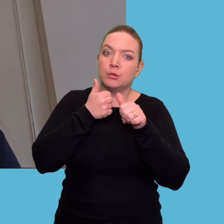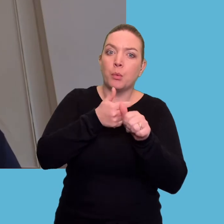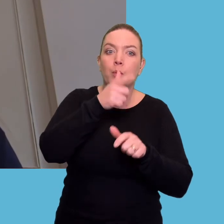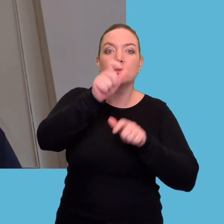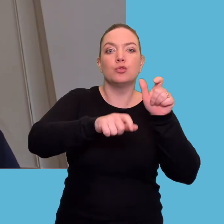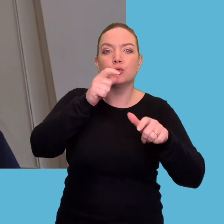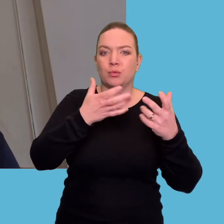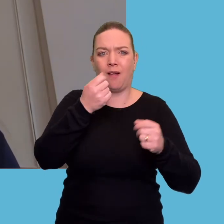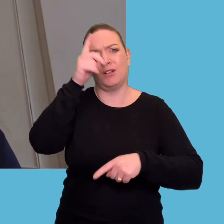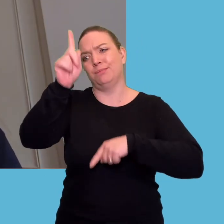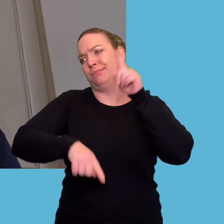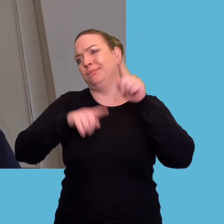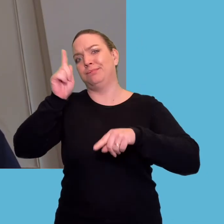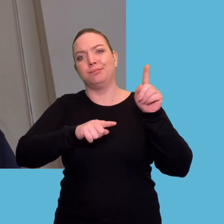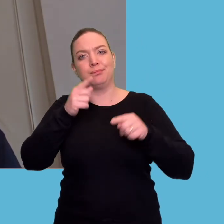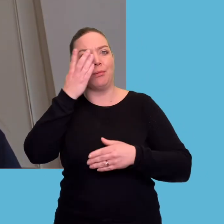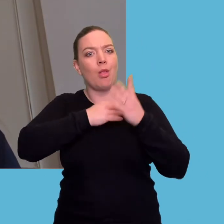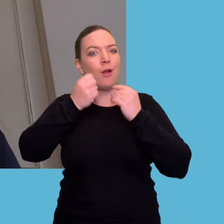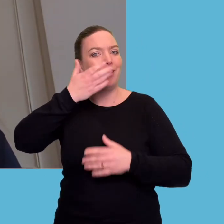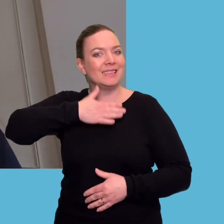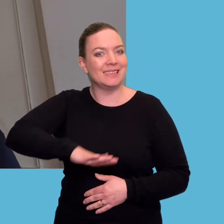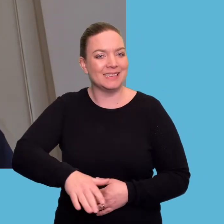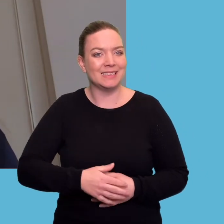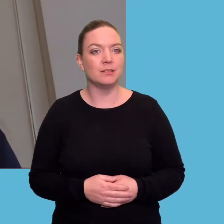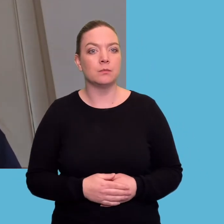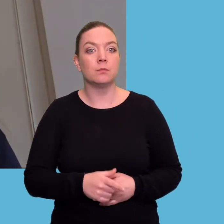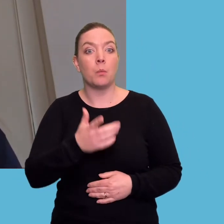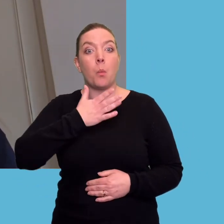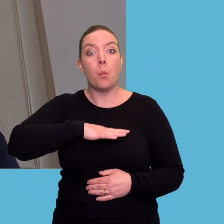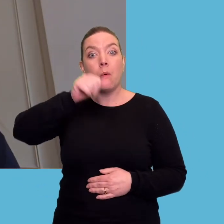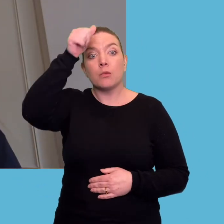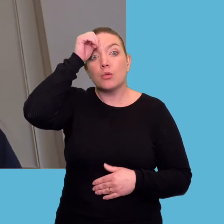of experience with supporting students with a variety of different learning needs.